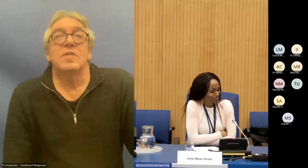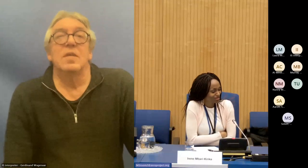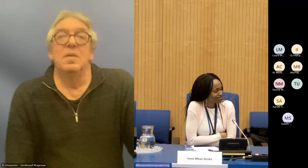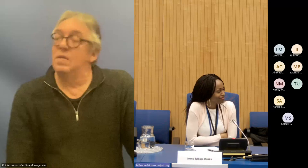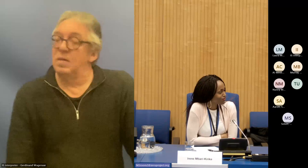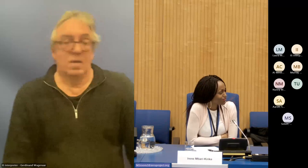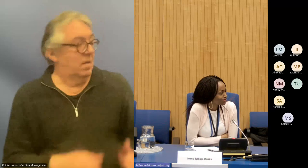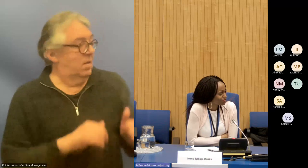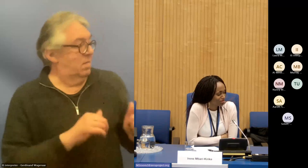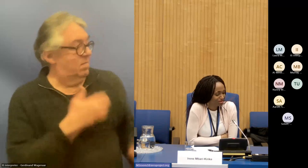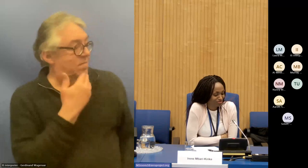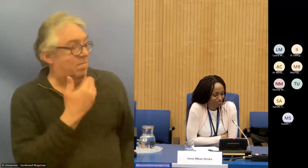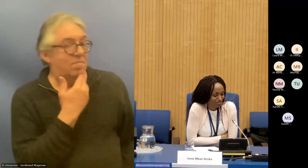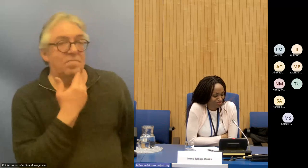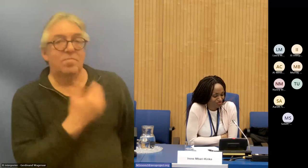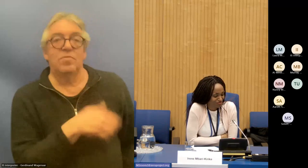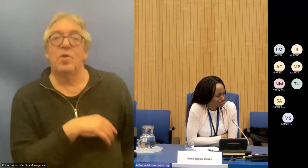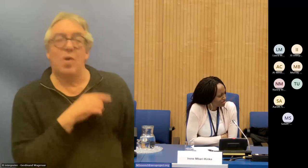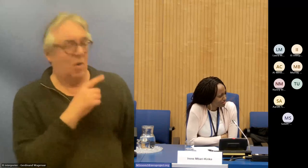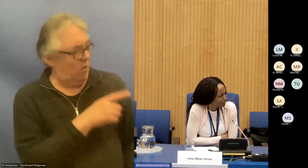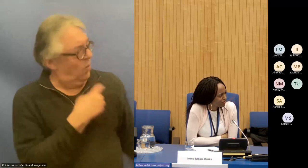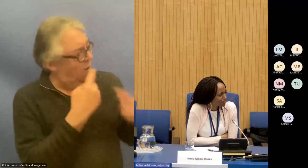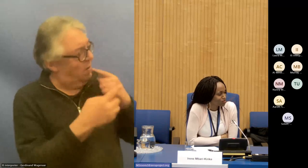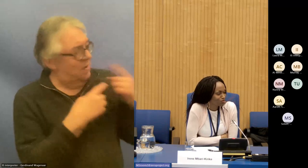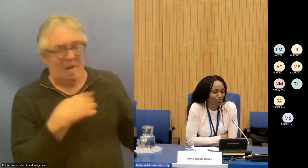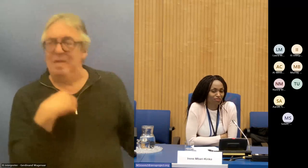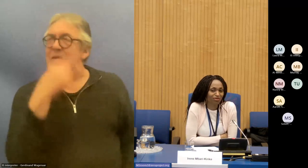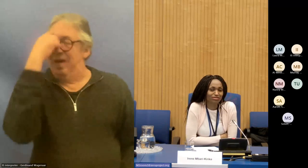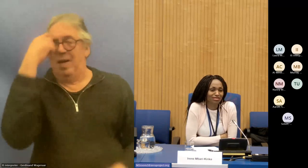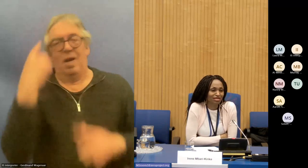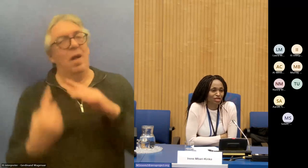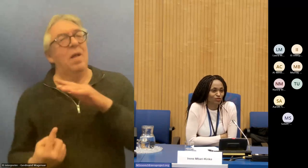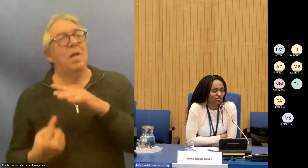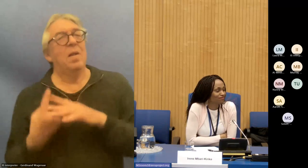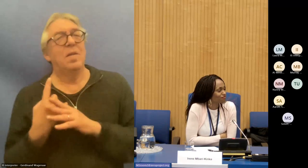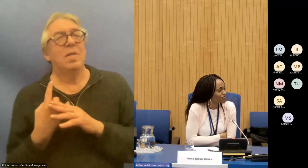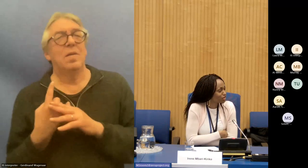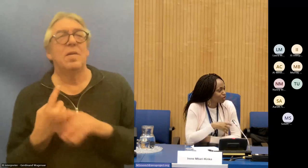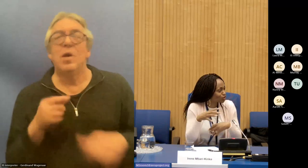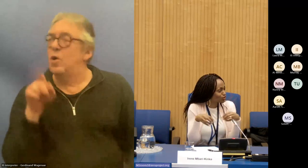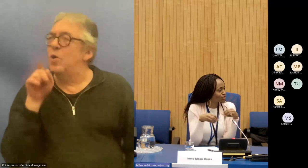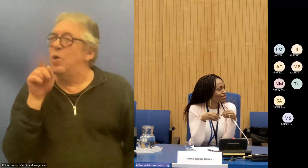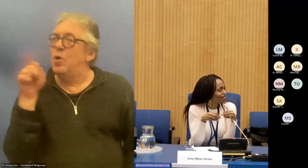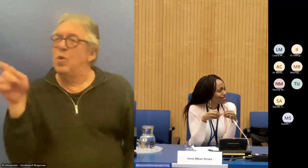he was speaking, you just reminded me that Elliott spoke about inclusive education,